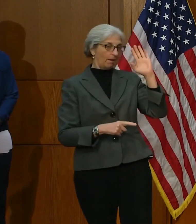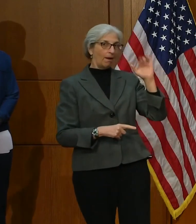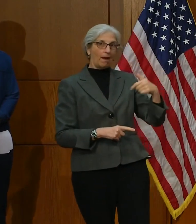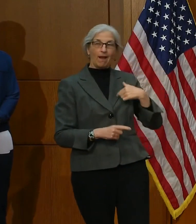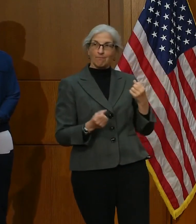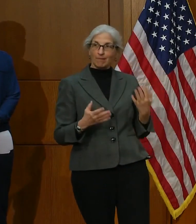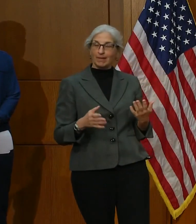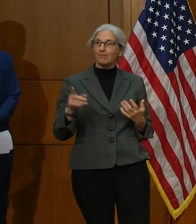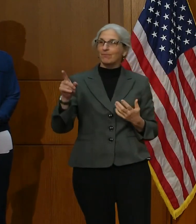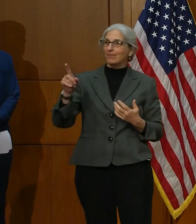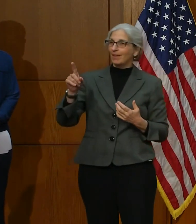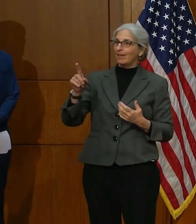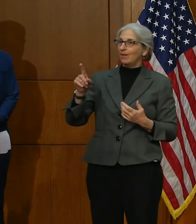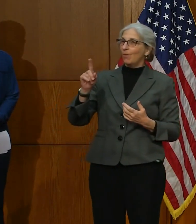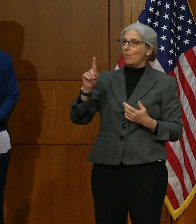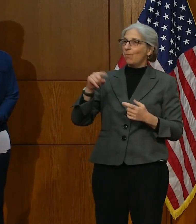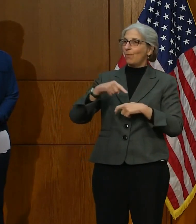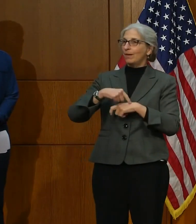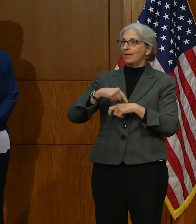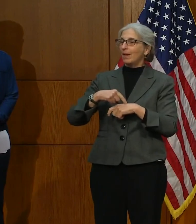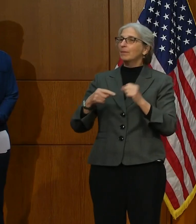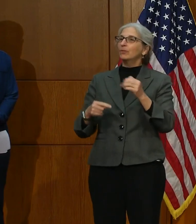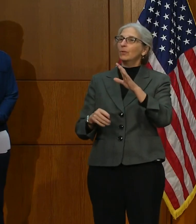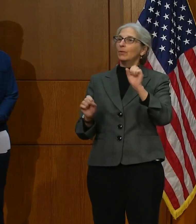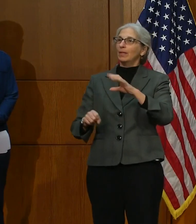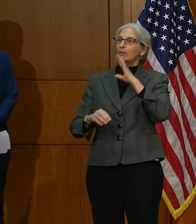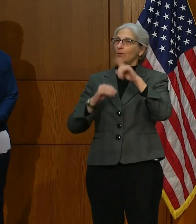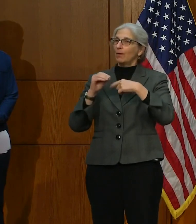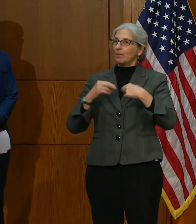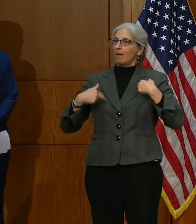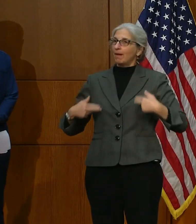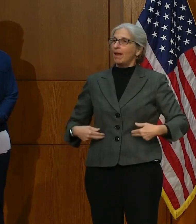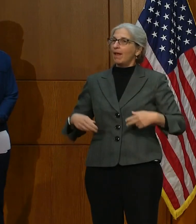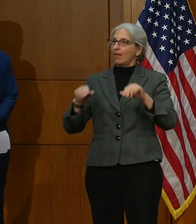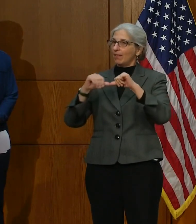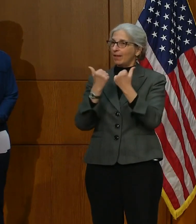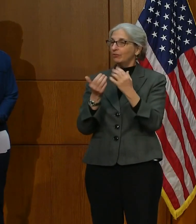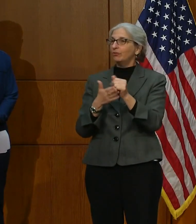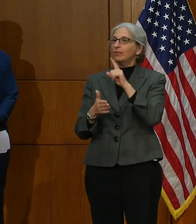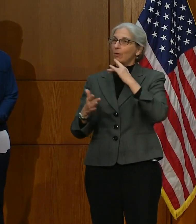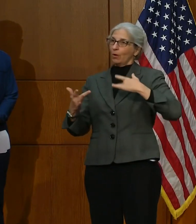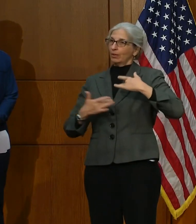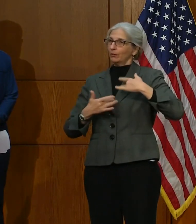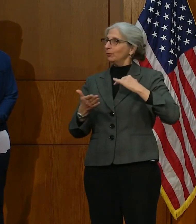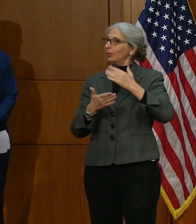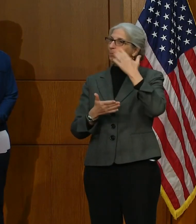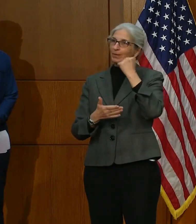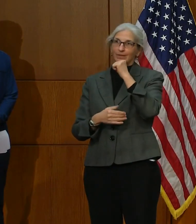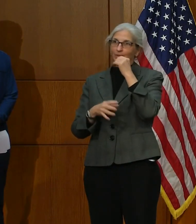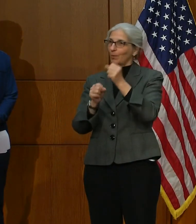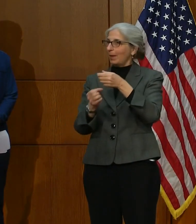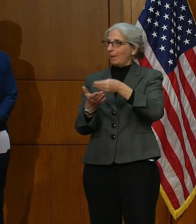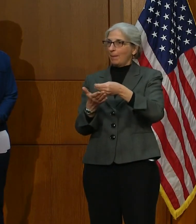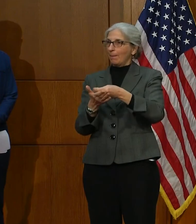HOLD ON NOW UNDER ONE OF THE TIME. FIRST. COULD YOU SPEAK TO